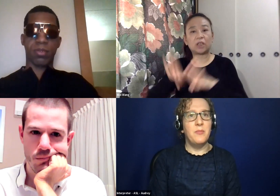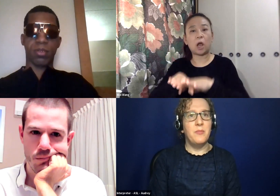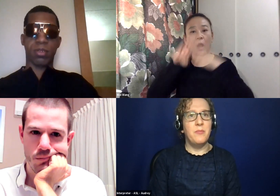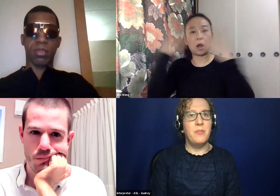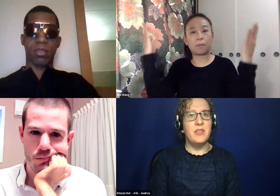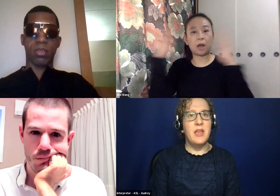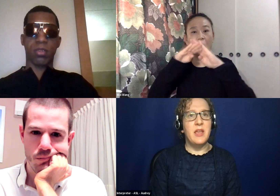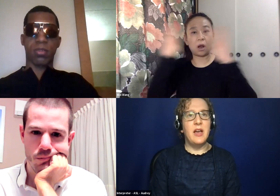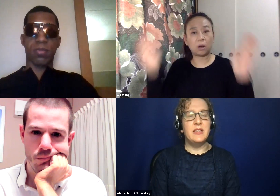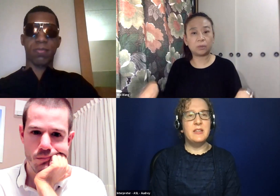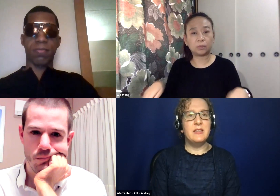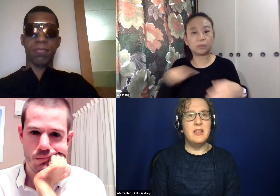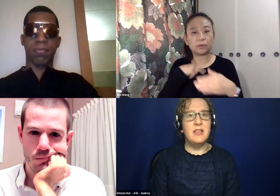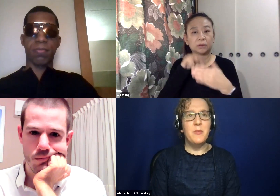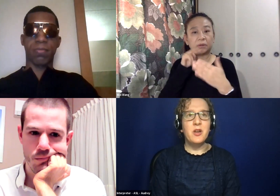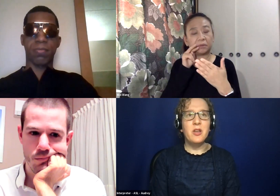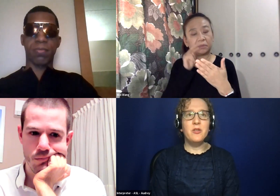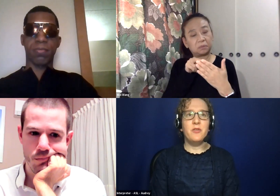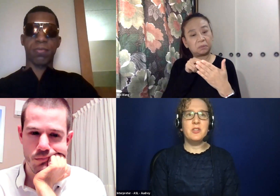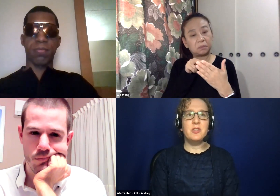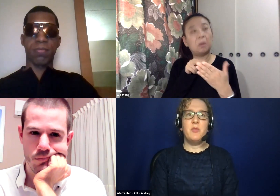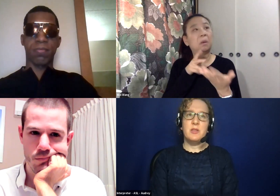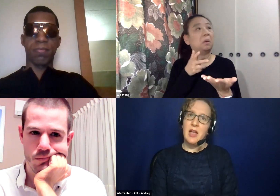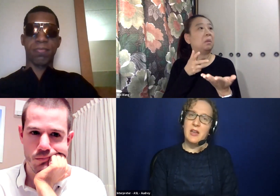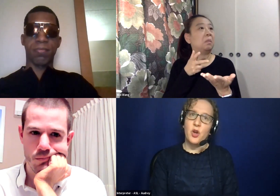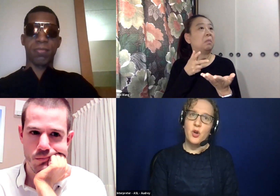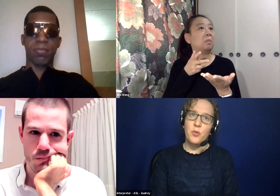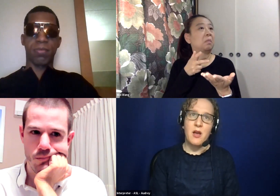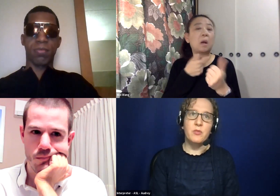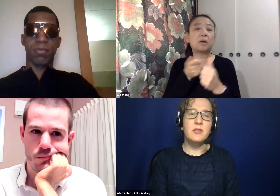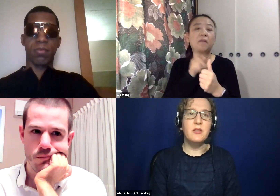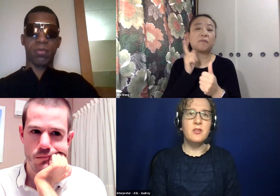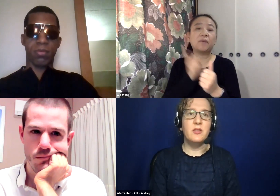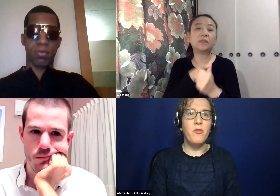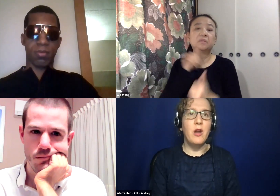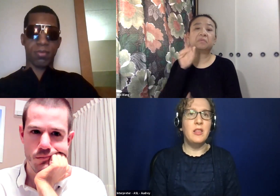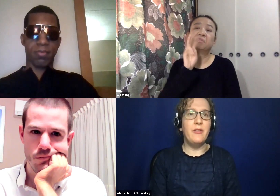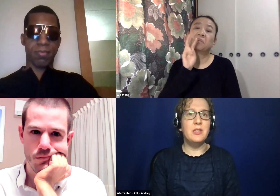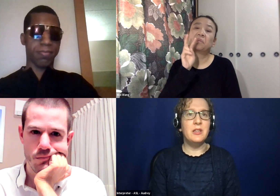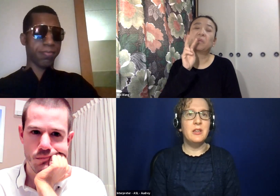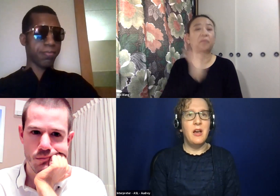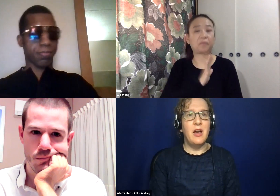but then I did see that American University had an open house so before I left,